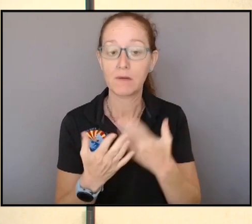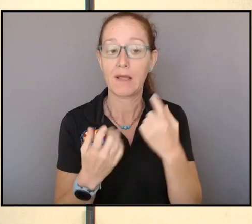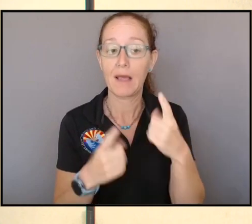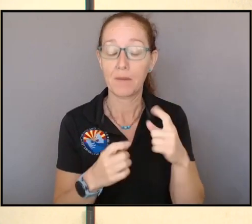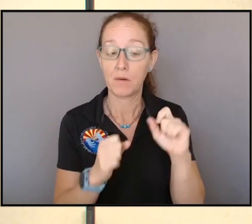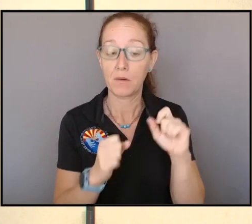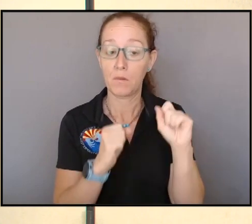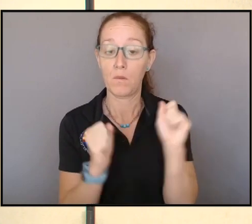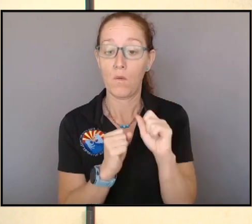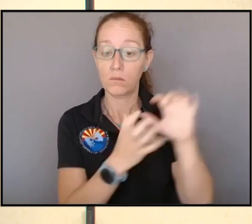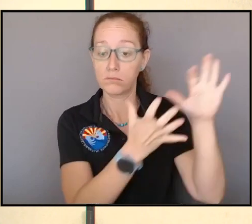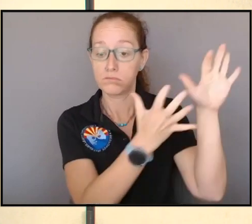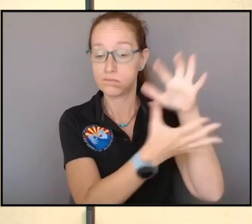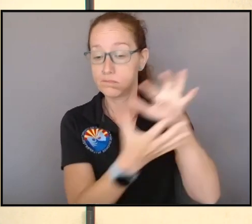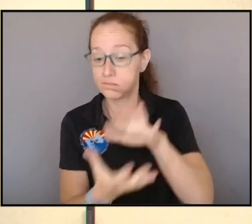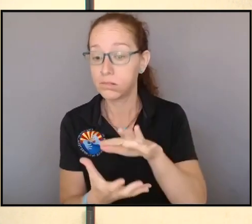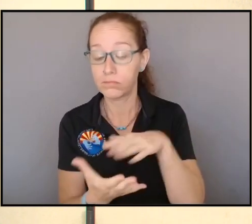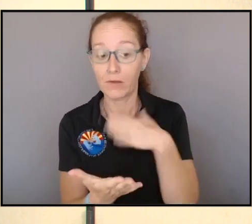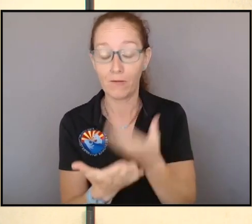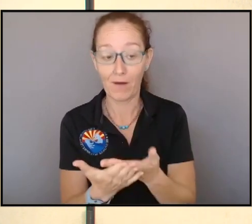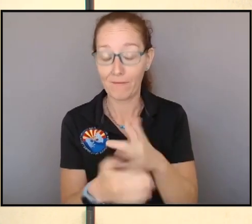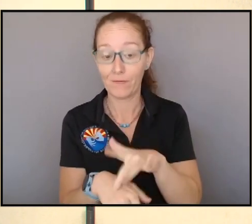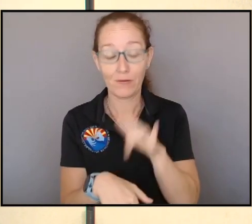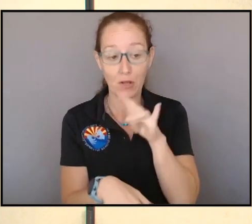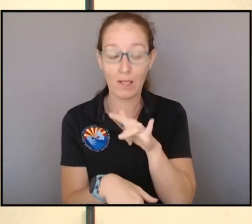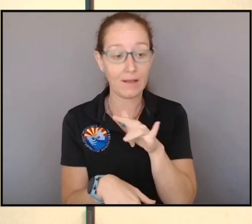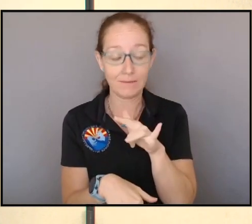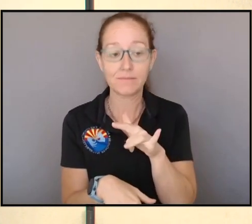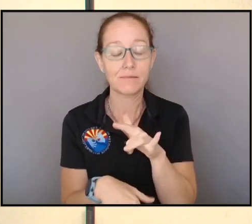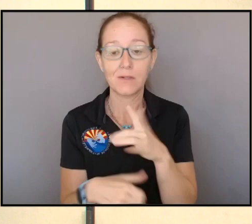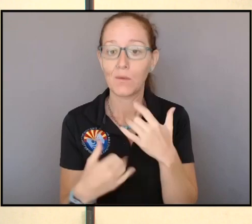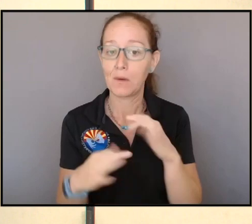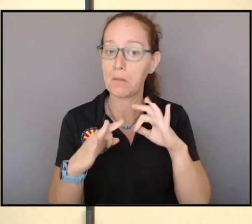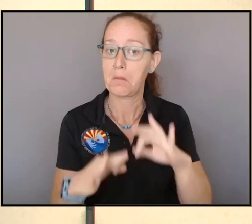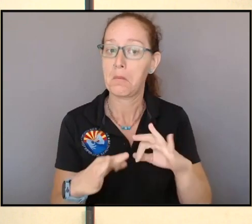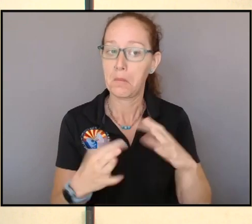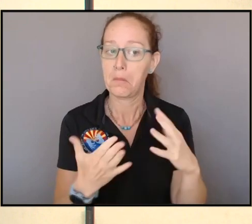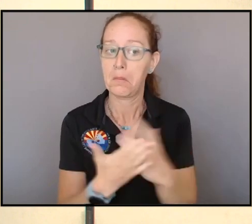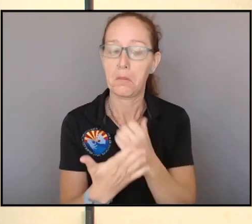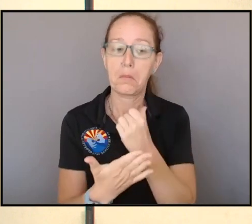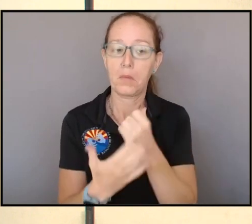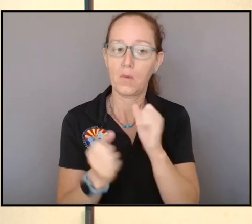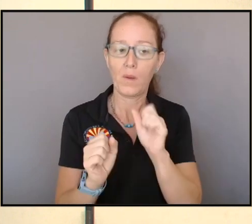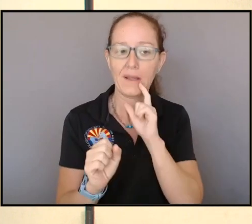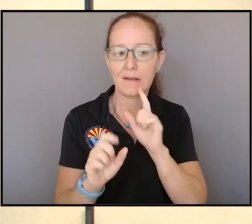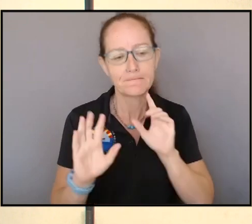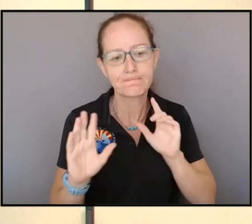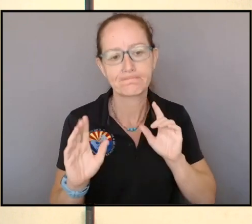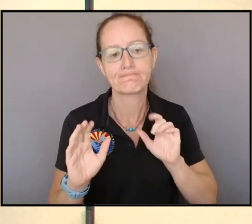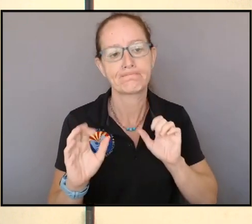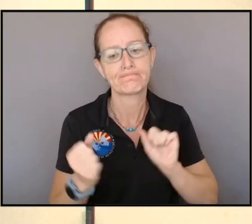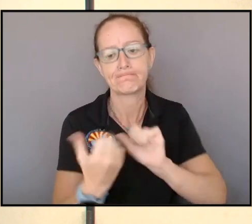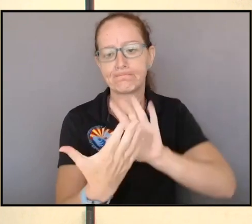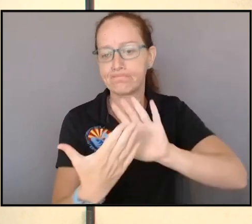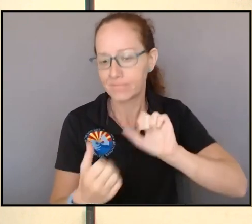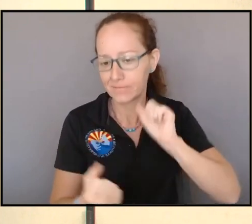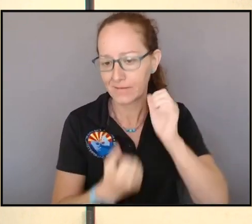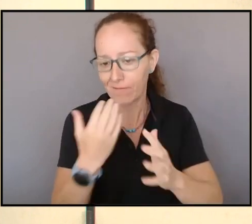pretty decent conditions to go after this fire today and probably for the next several days. Temperatures today are